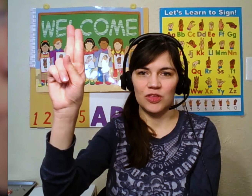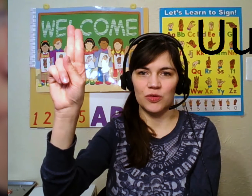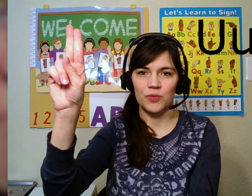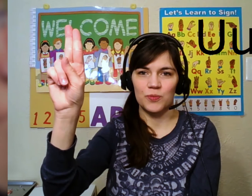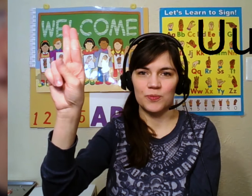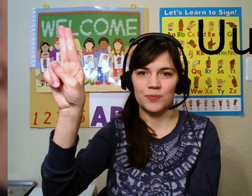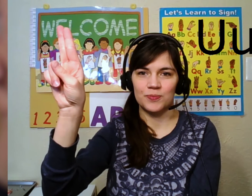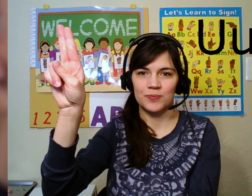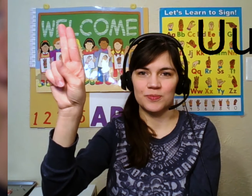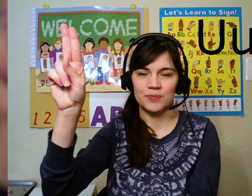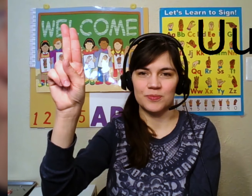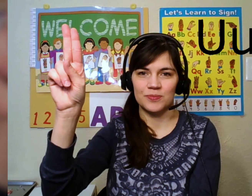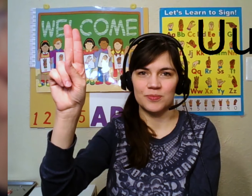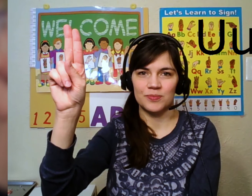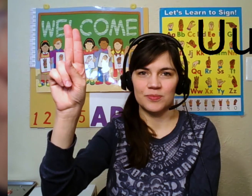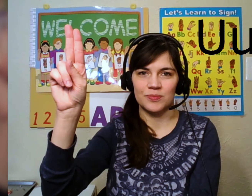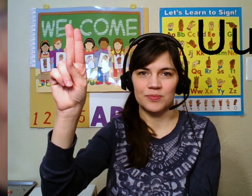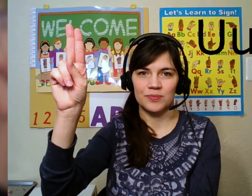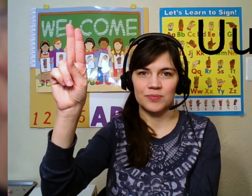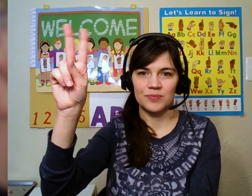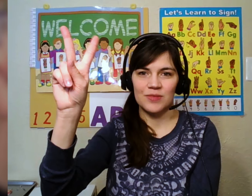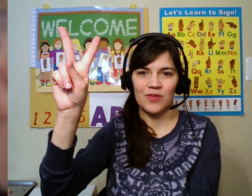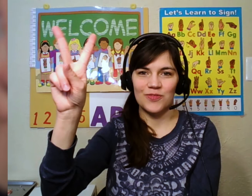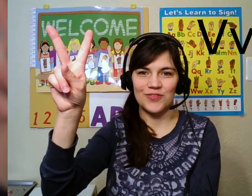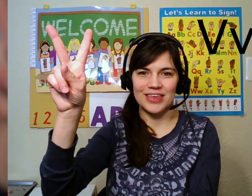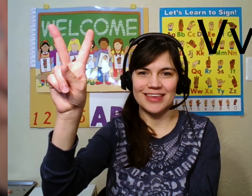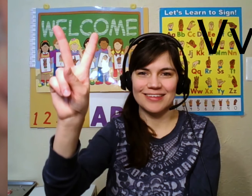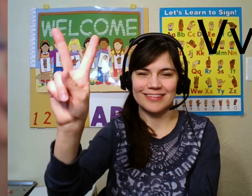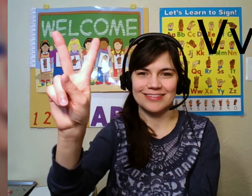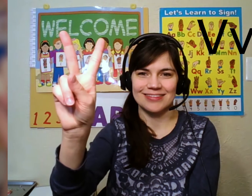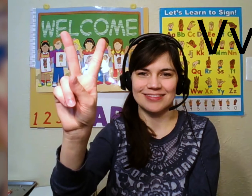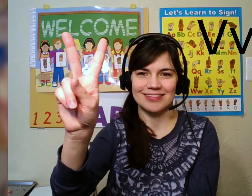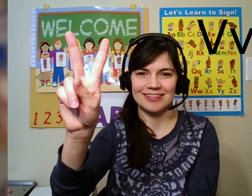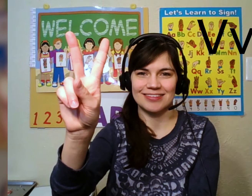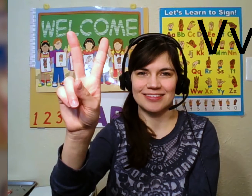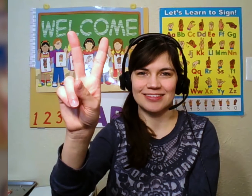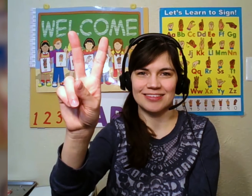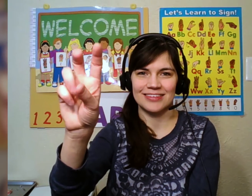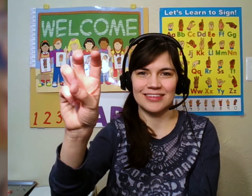U V